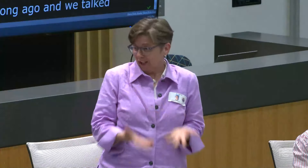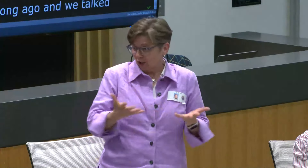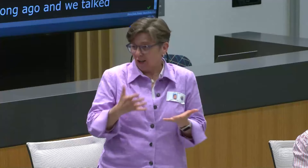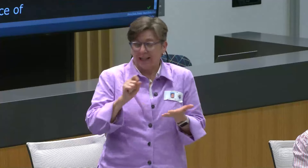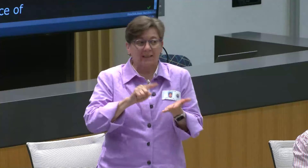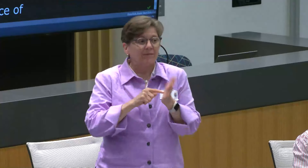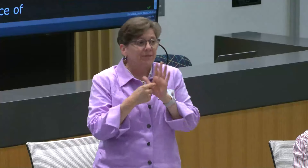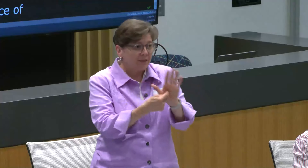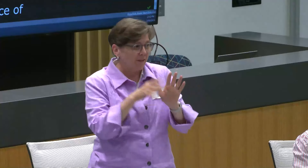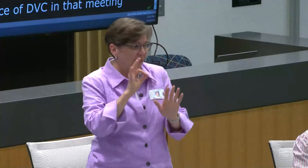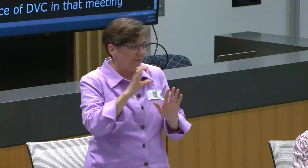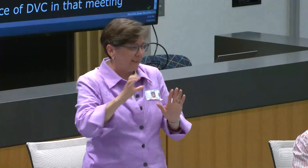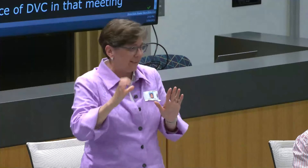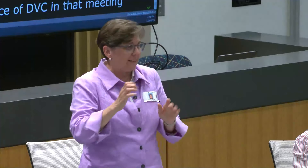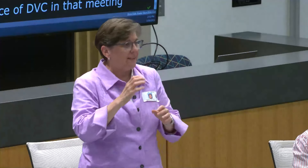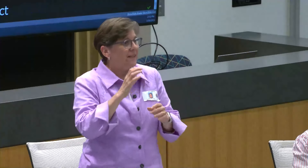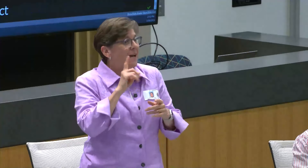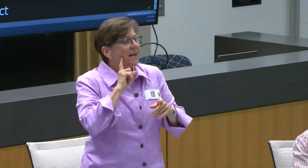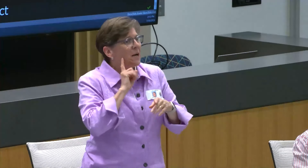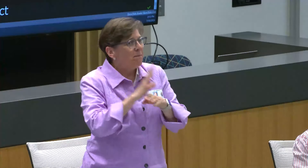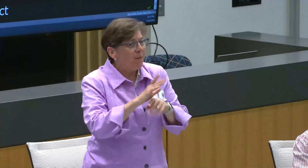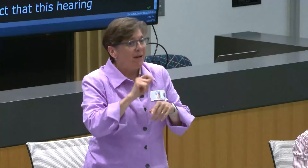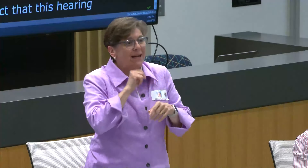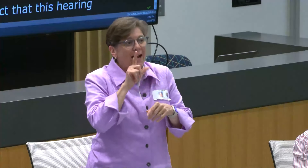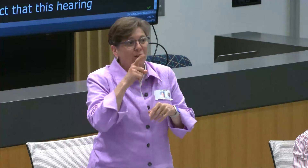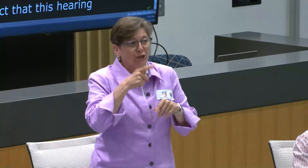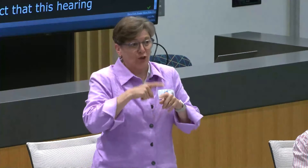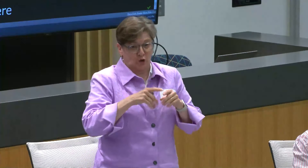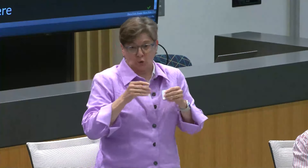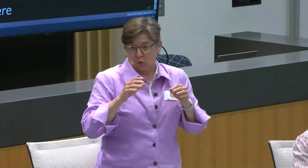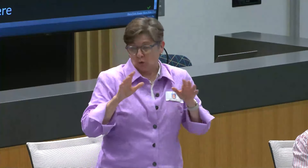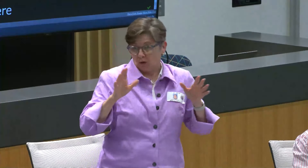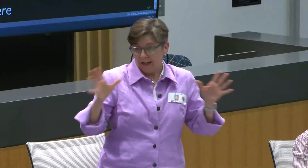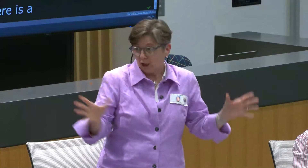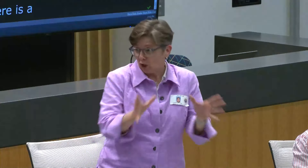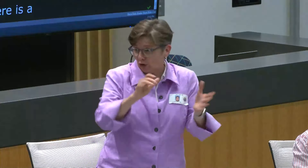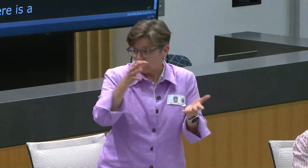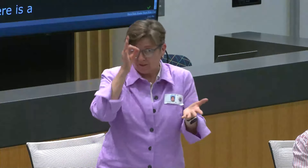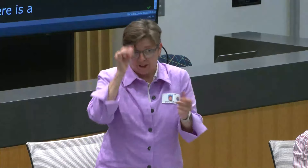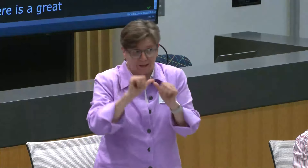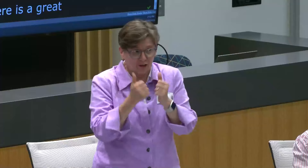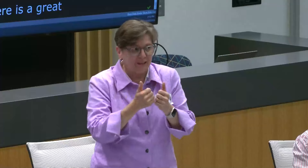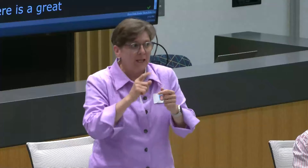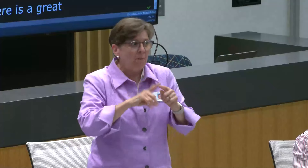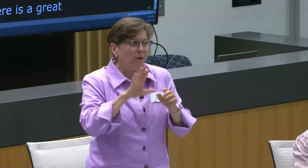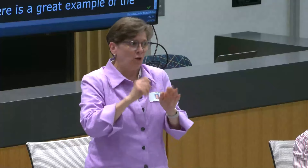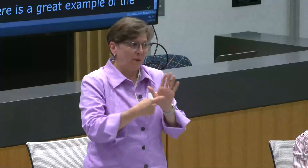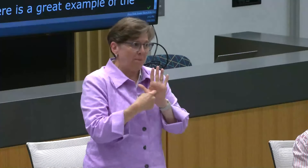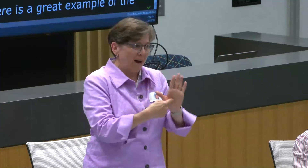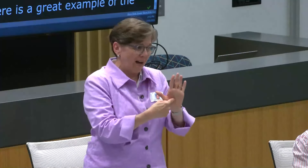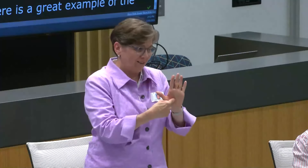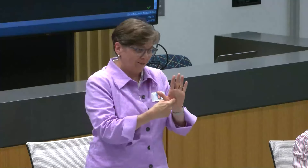WELL, FOR HER LEADERSHIP. YOU KNOW I HAD THE PRIVILEGE TO MEET WITH HER NOT THAT LONG AGO AND WE TALKED ABOUT THE IMPORTANCE OF DVC IN THAT MEETING.